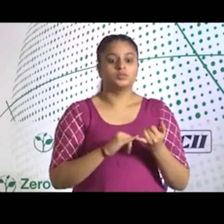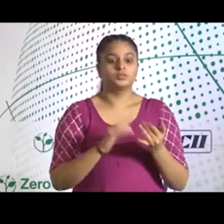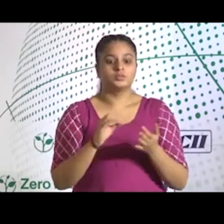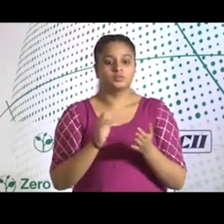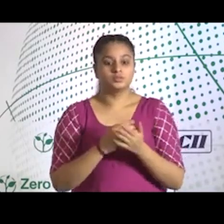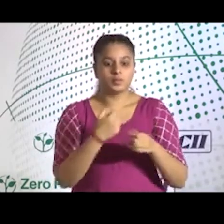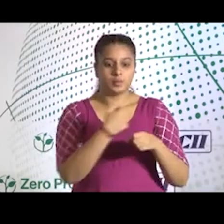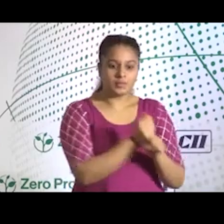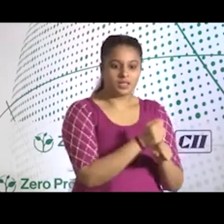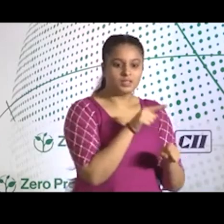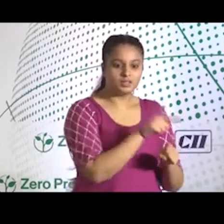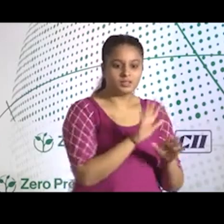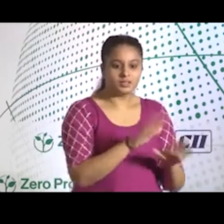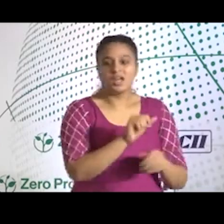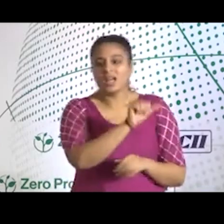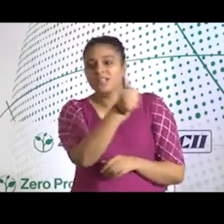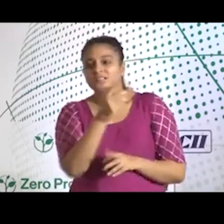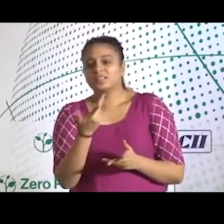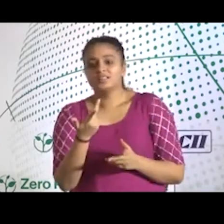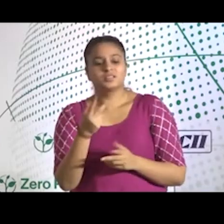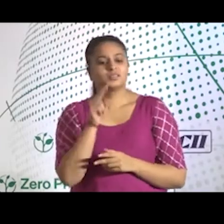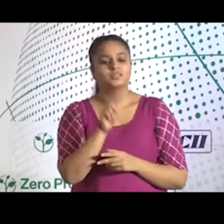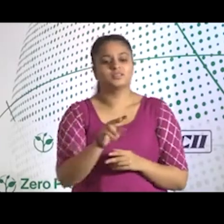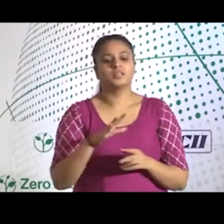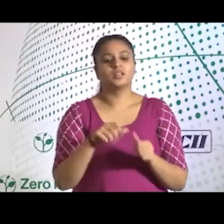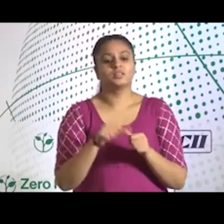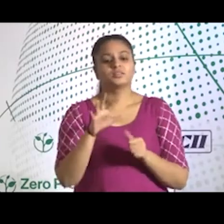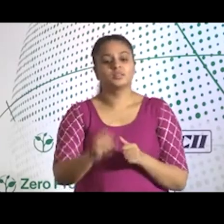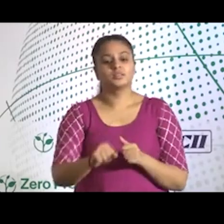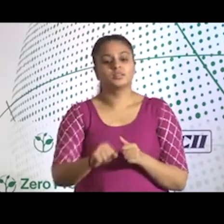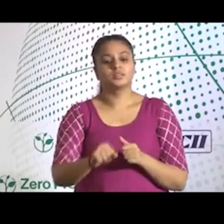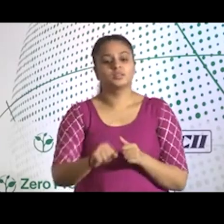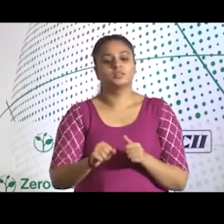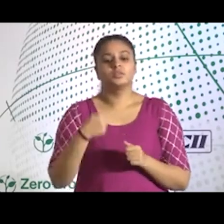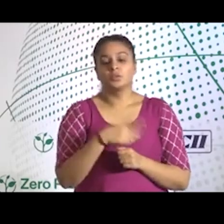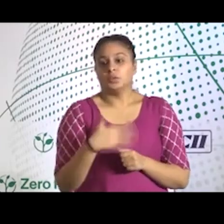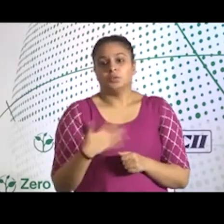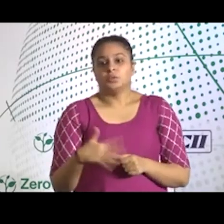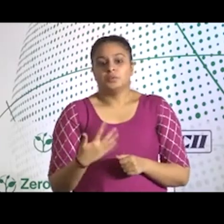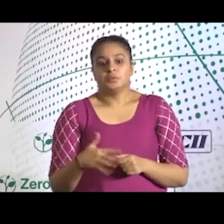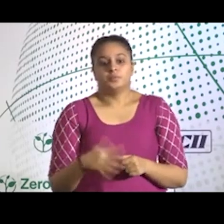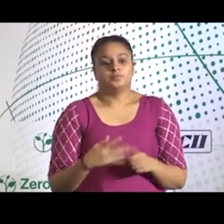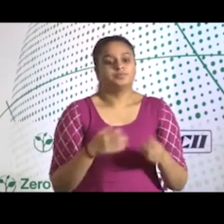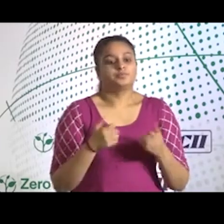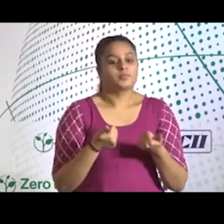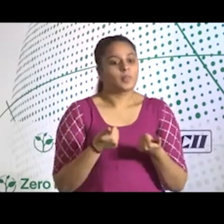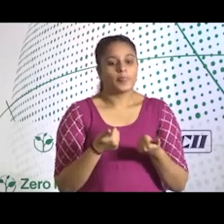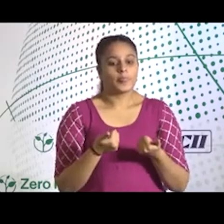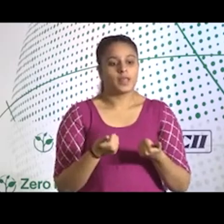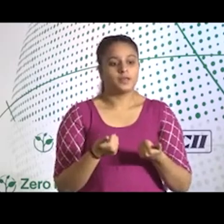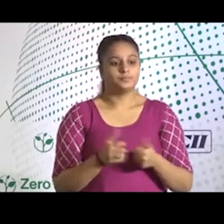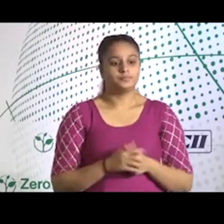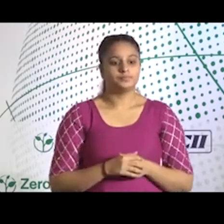the software that's accessible costs, you know, it costs more than the software. That's not we said this is not an item that, you know,